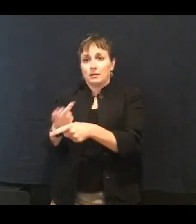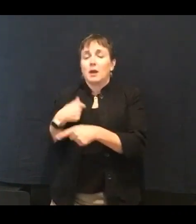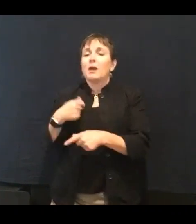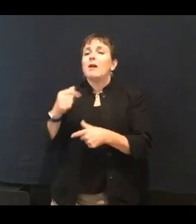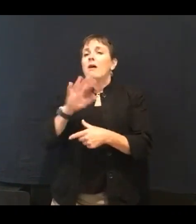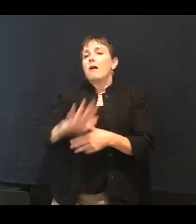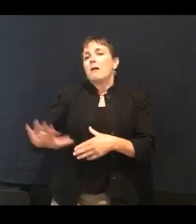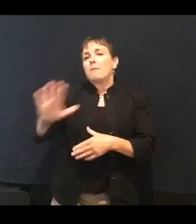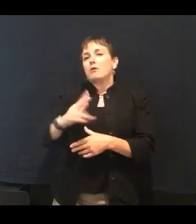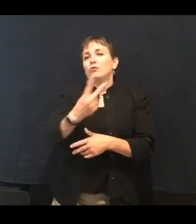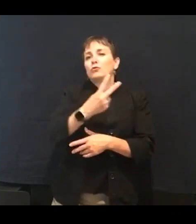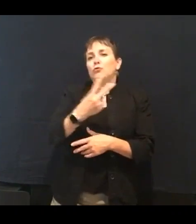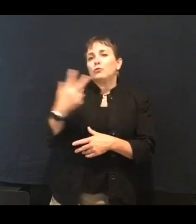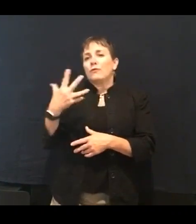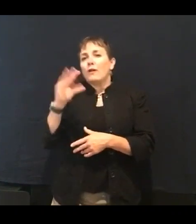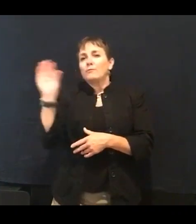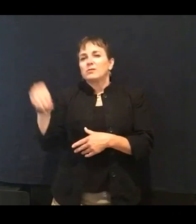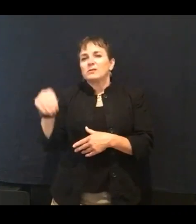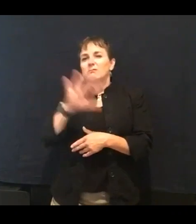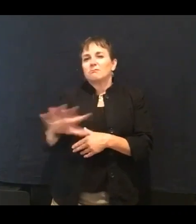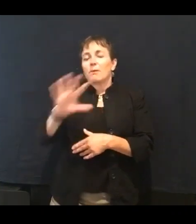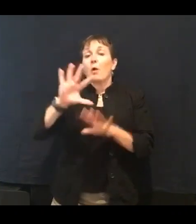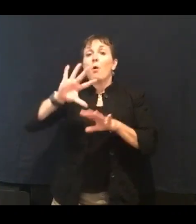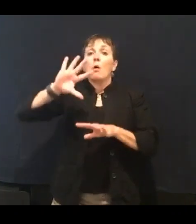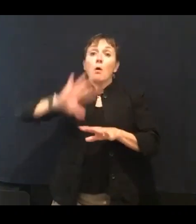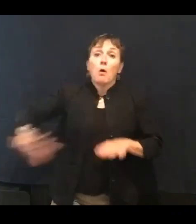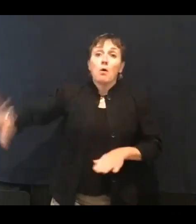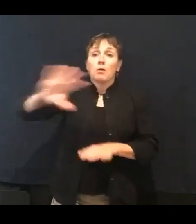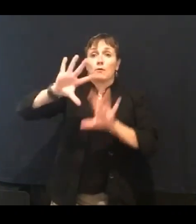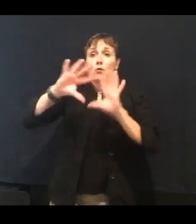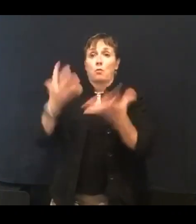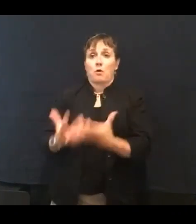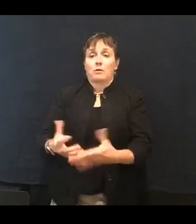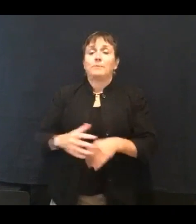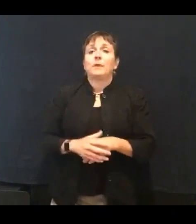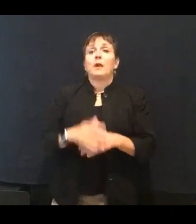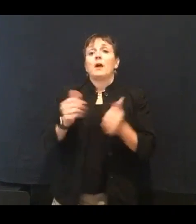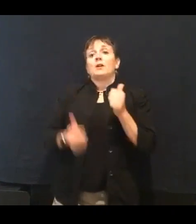of Usher syndrome cases worldwide. In general, the three types are distinguished